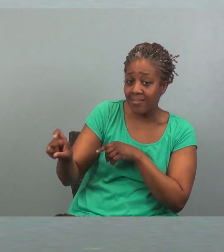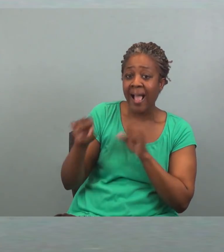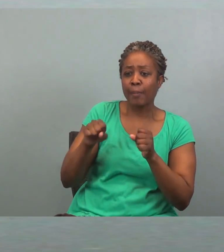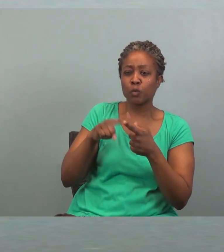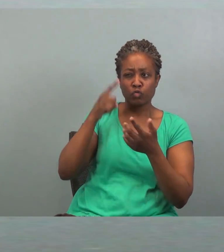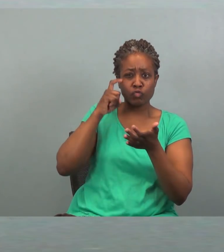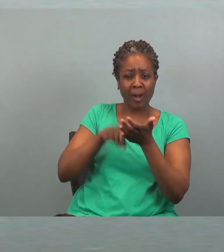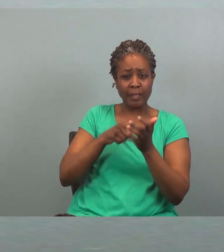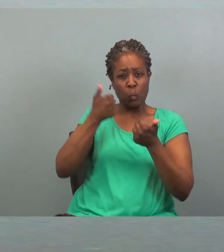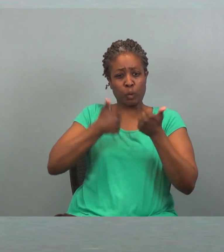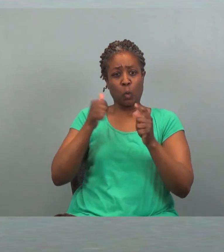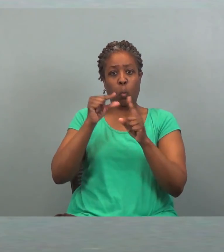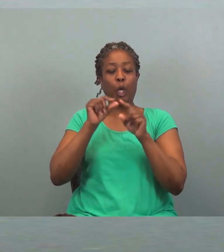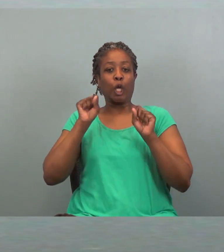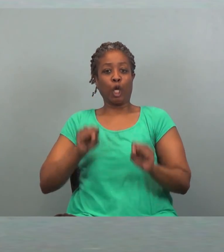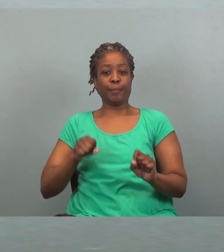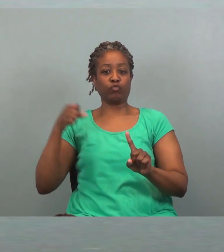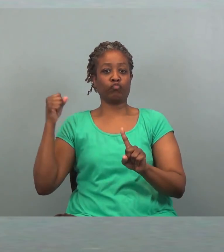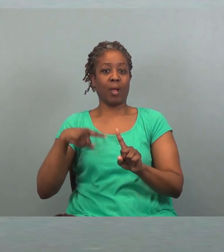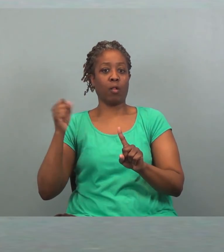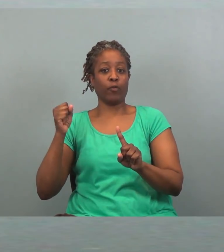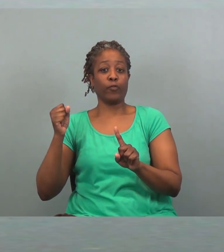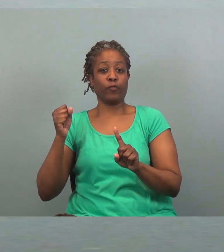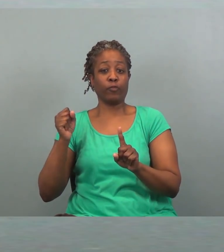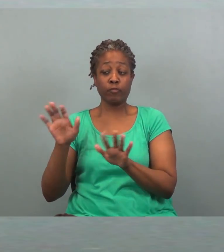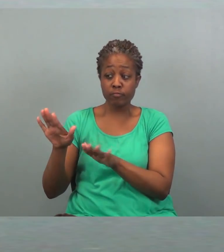Through this interaction, you're able to recognize which words may be triggering for them.